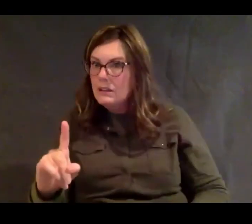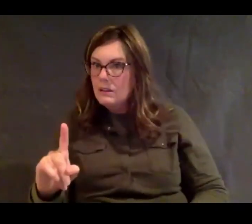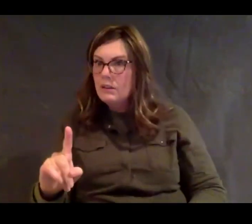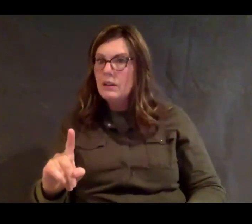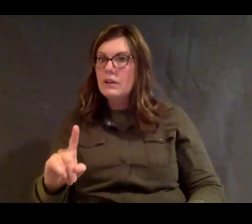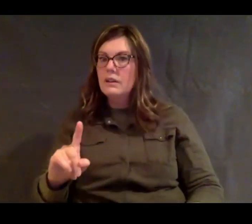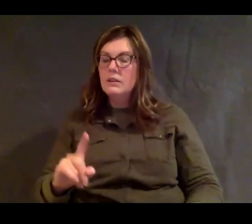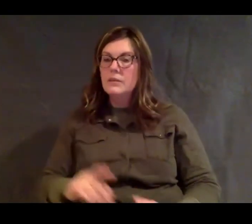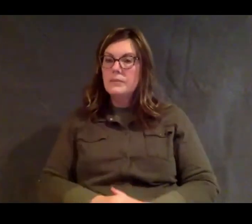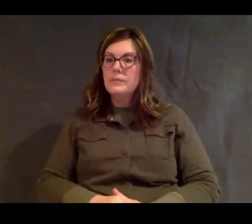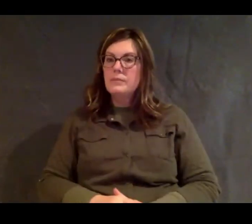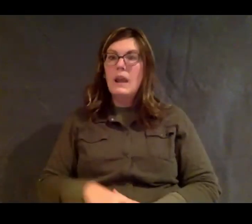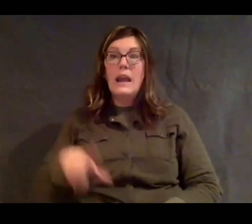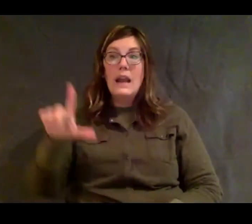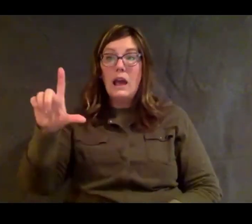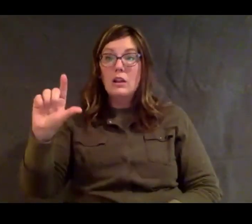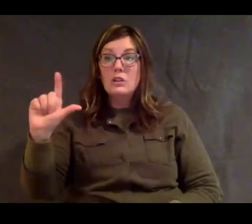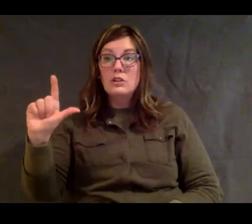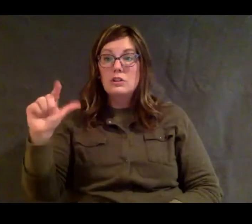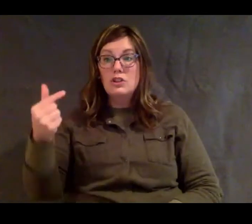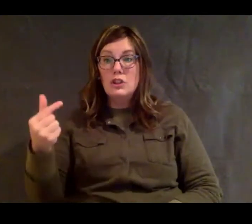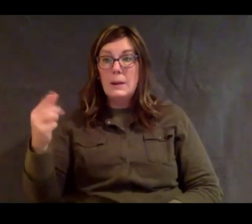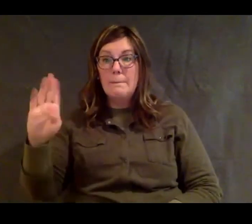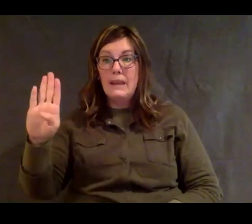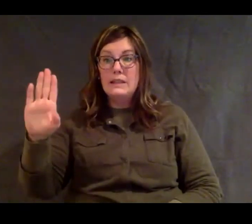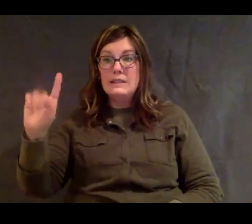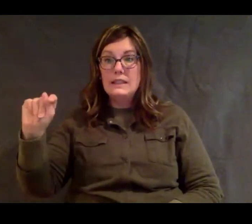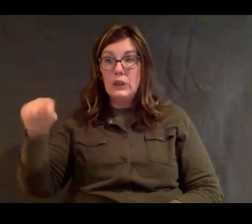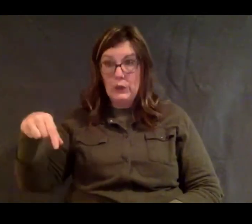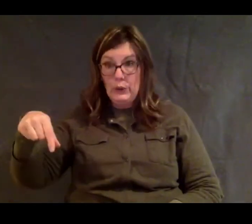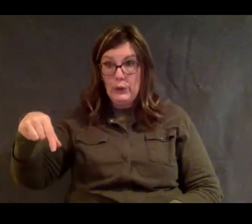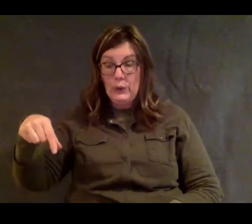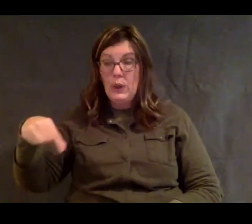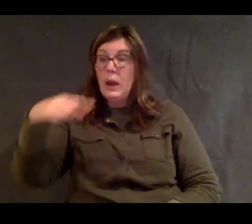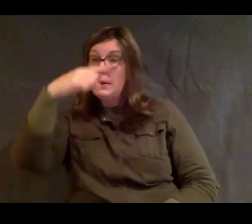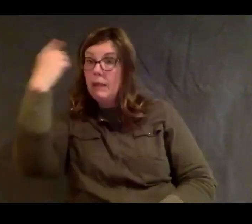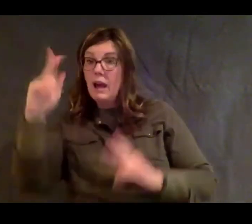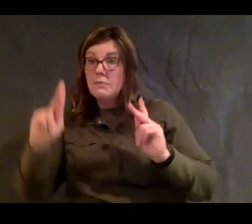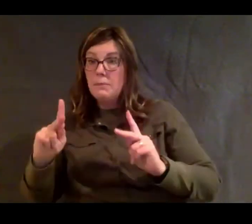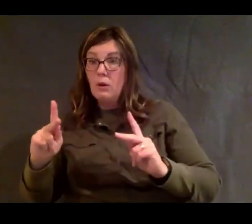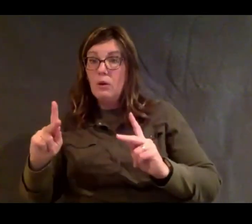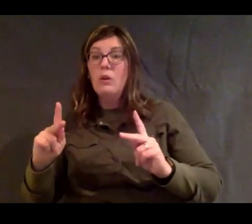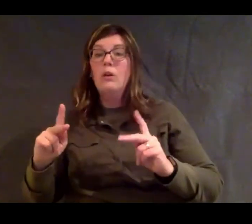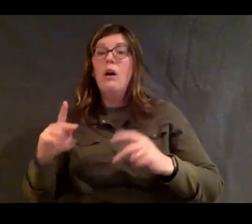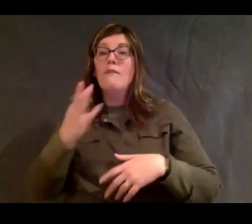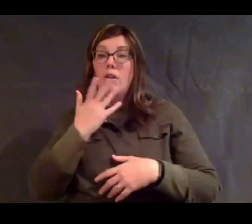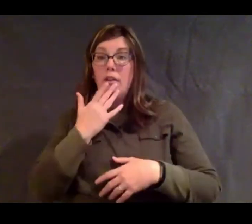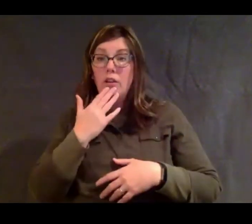lgbtq people black folks people of color young people all deserve a voice in the process people